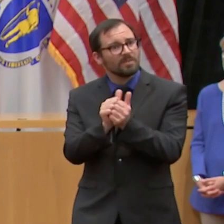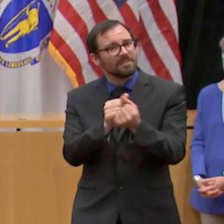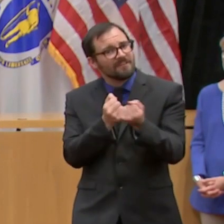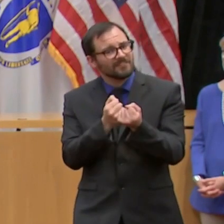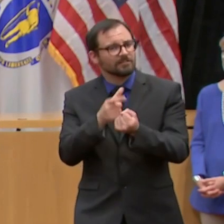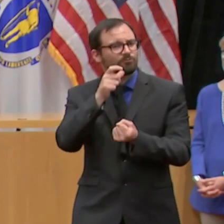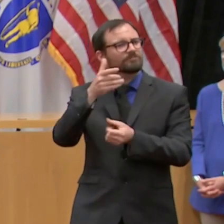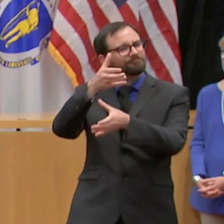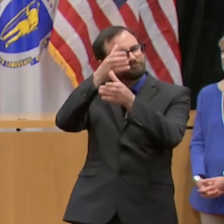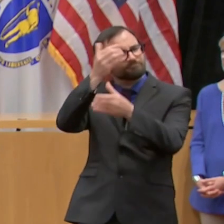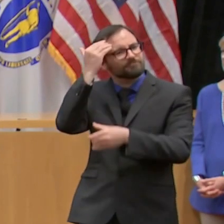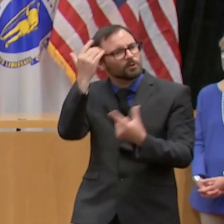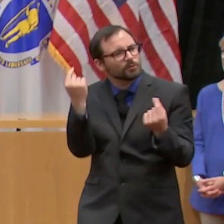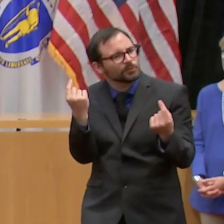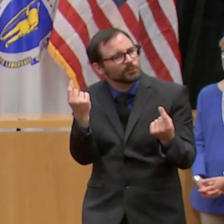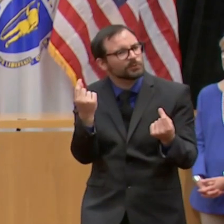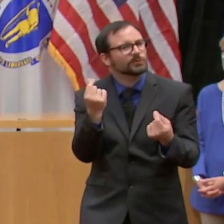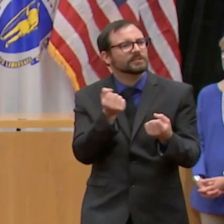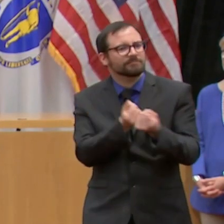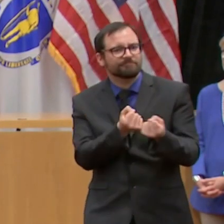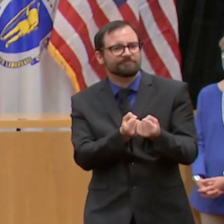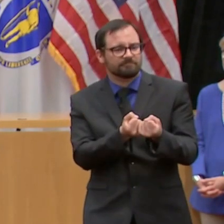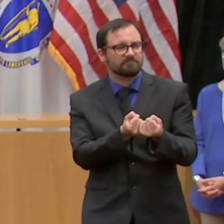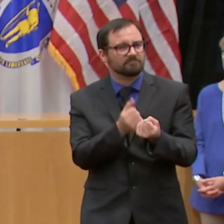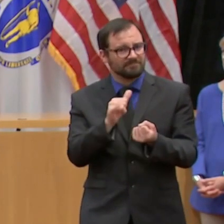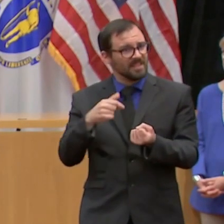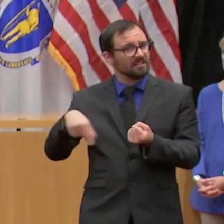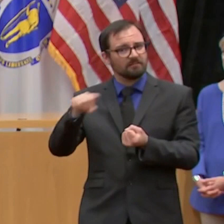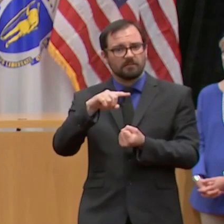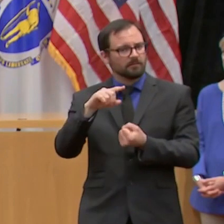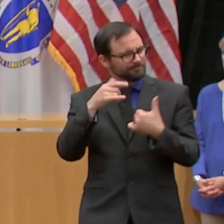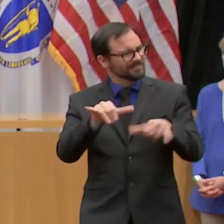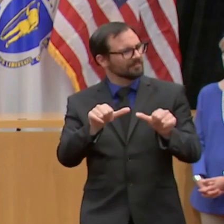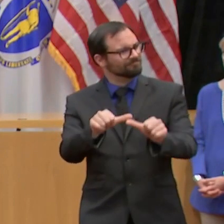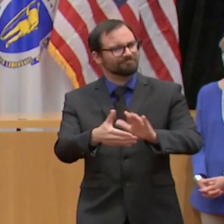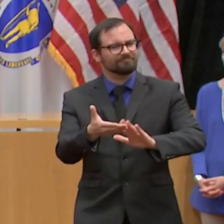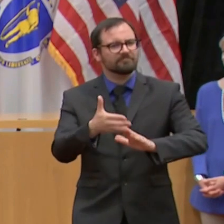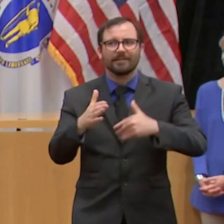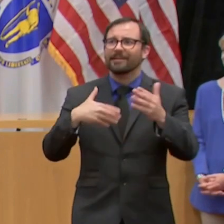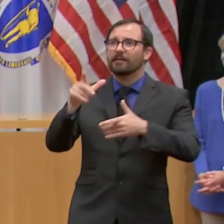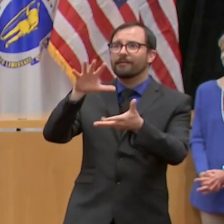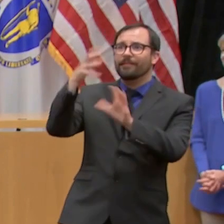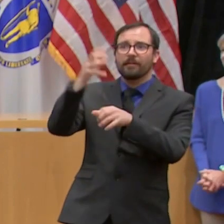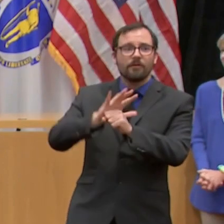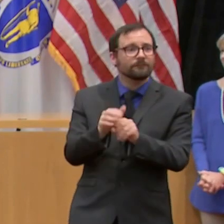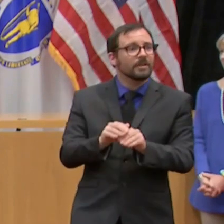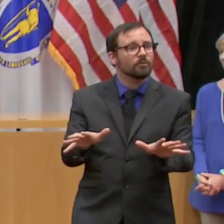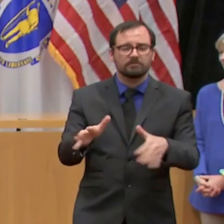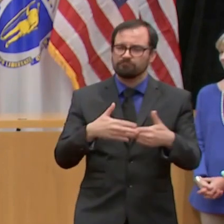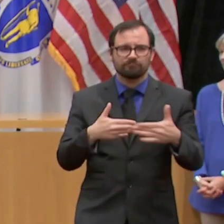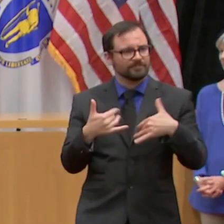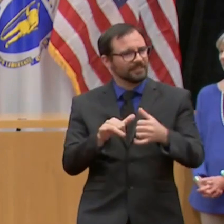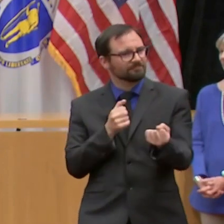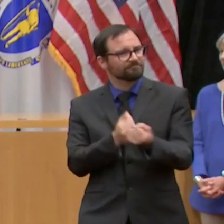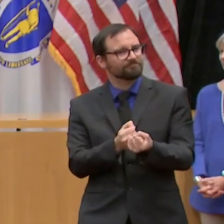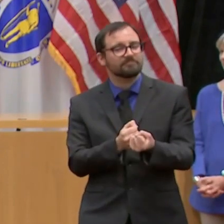ADVOCATE FOR FOLLOW-UP AND SUPPORT REGARDLESS IF YOU ARE READY TO REPORT THE INCIDENT TO LAW ENFORCEMENT OR NOT.